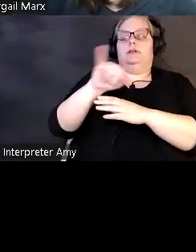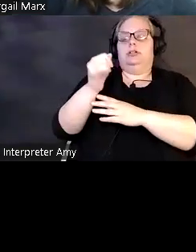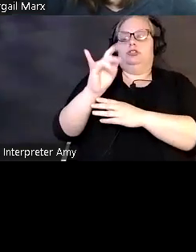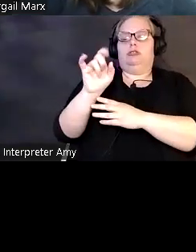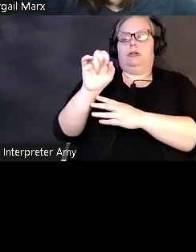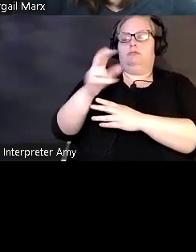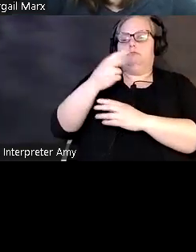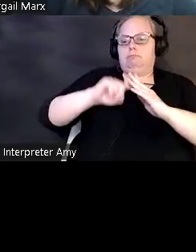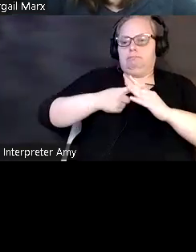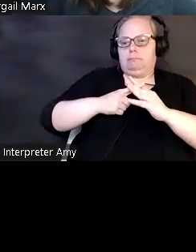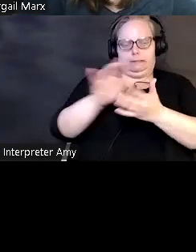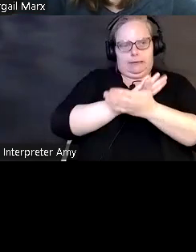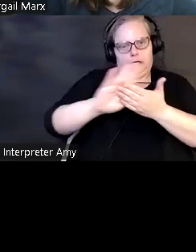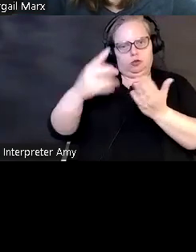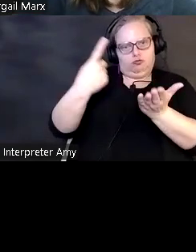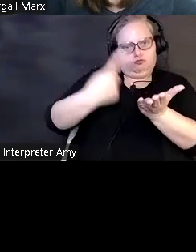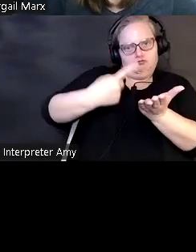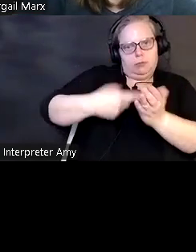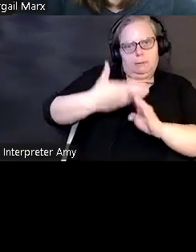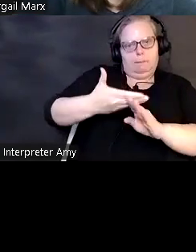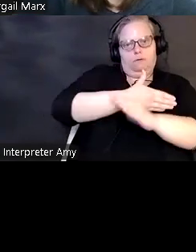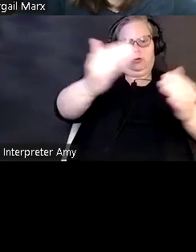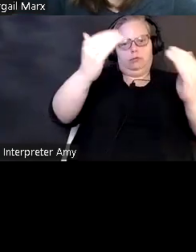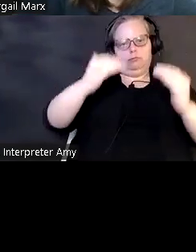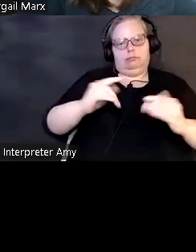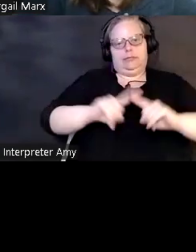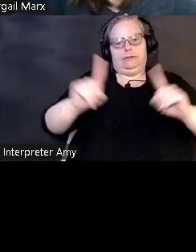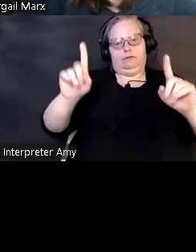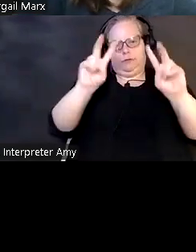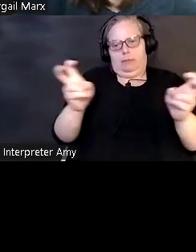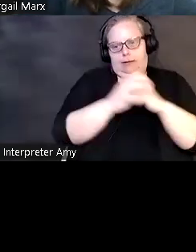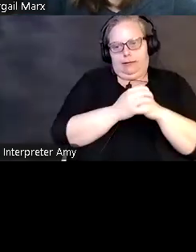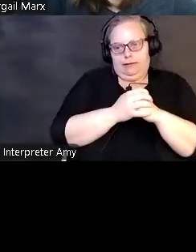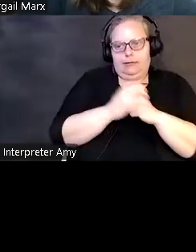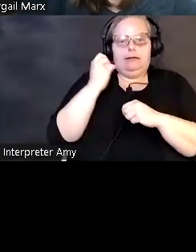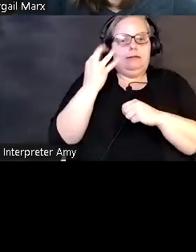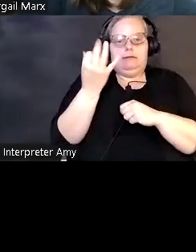on the subject and before we move on to other topics, so if you have any burning questions,